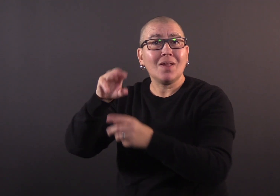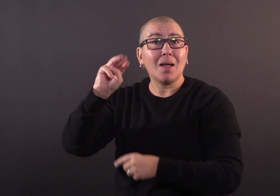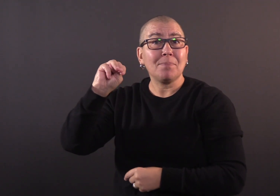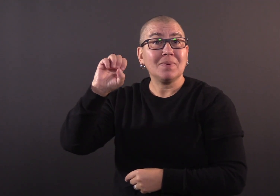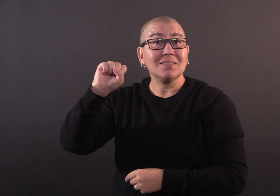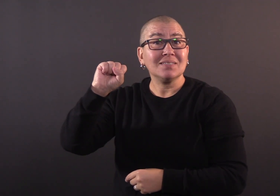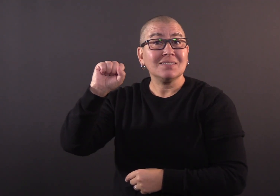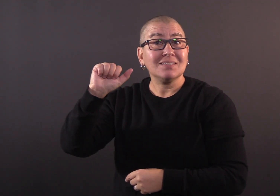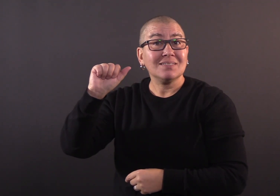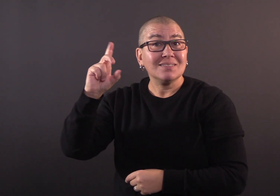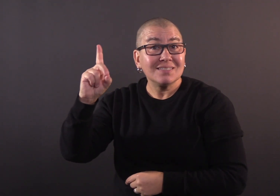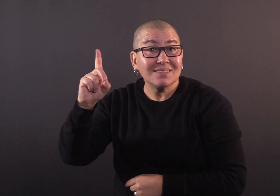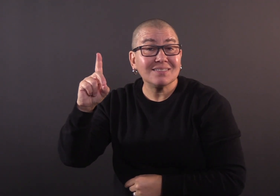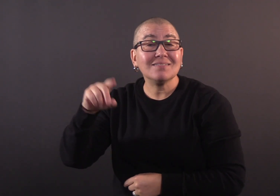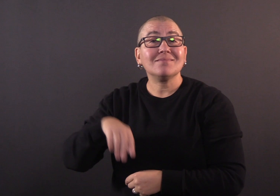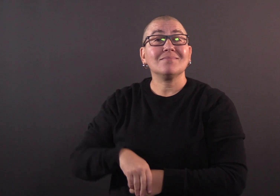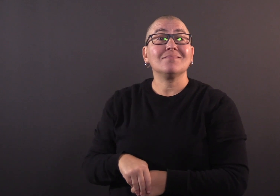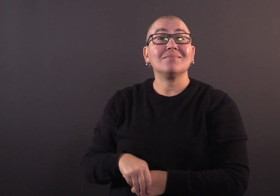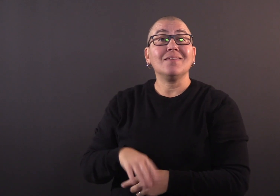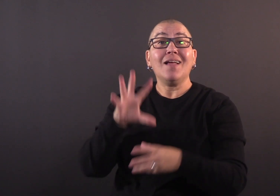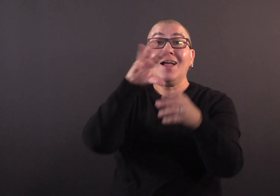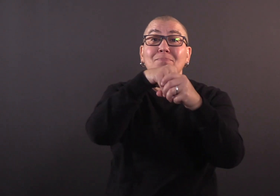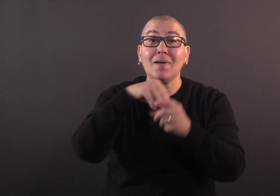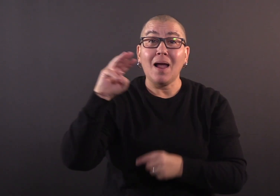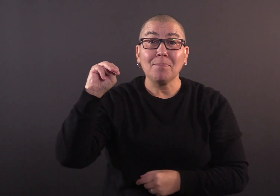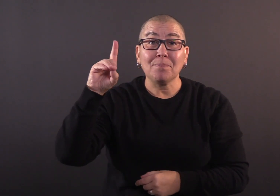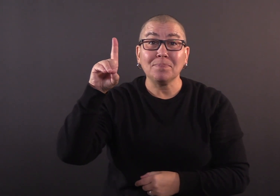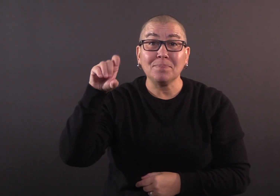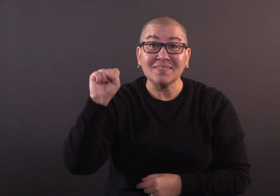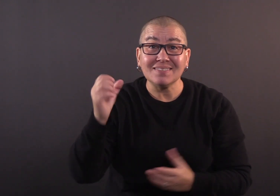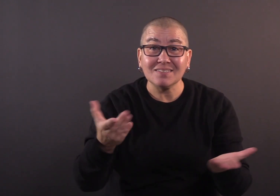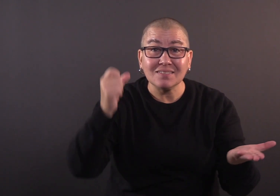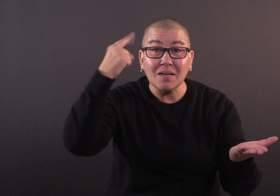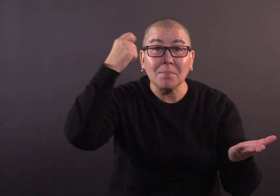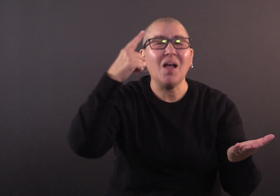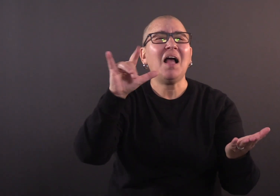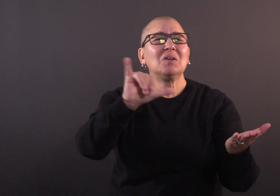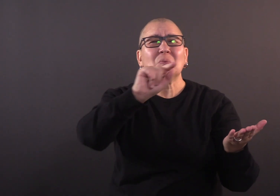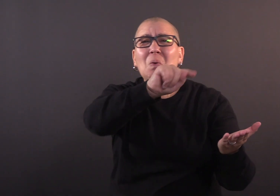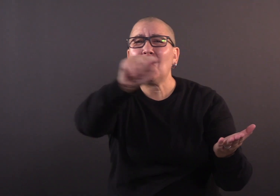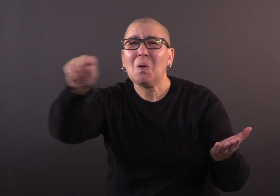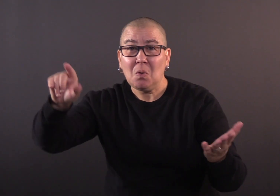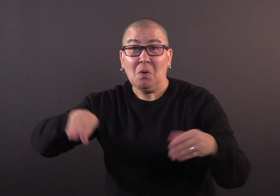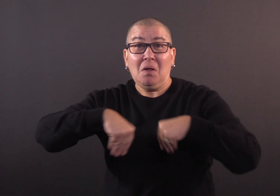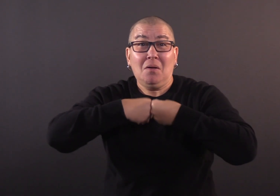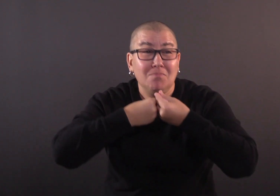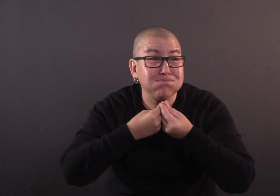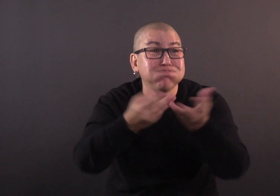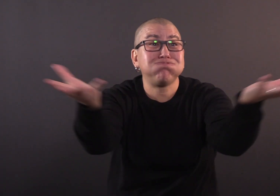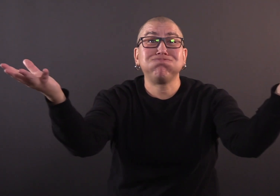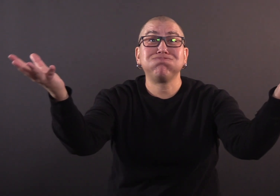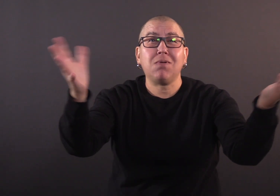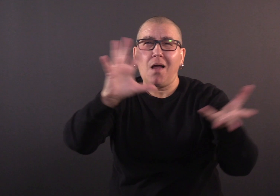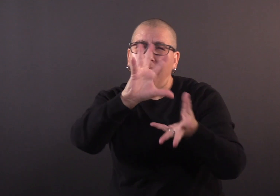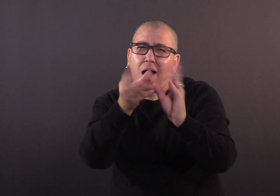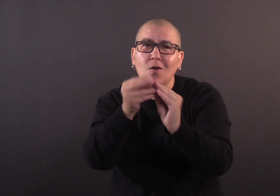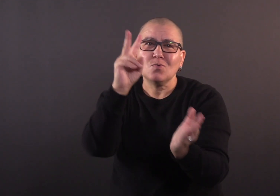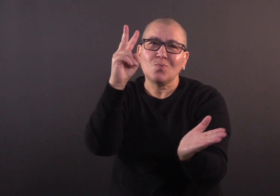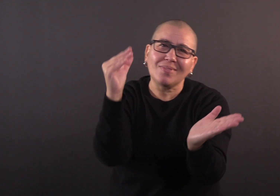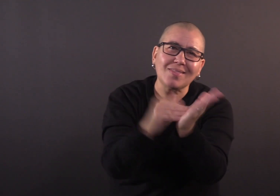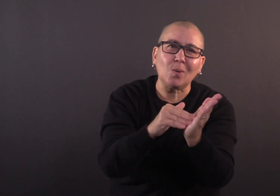Minnesota State Academy for the Deaf (MSAD), Metro Deaf School in Saint Paul, and other partners to